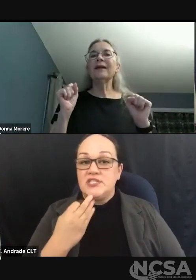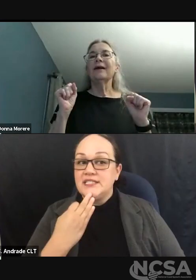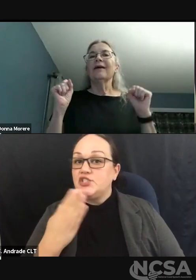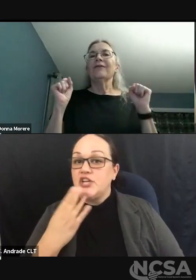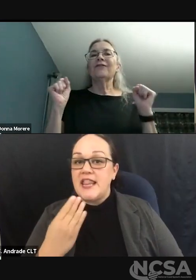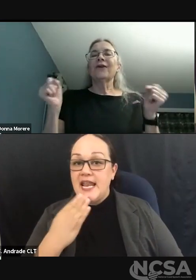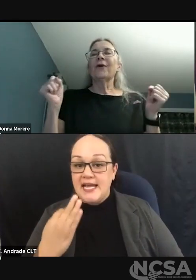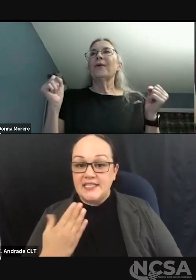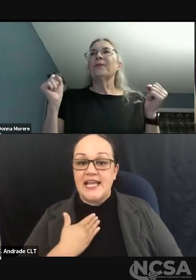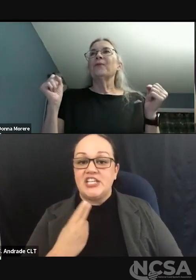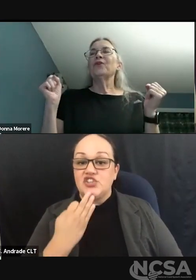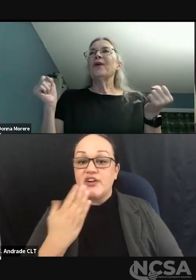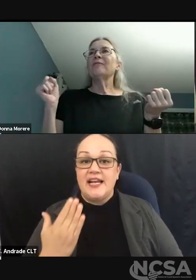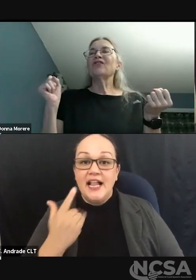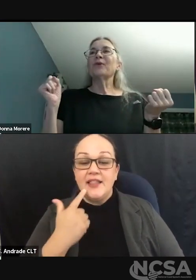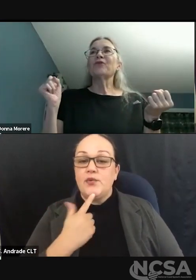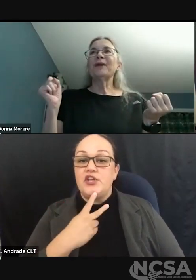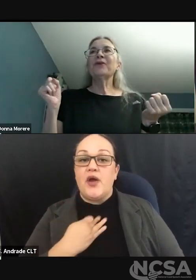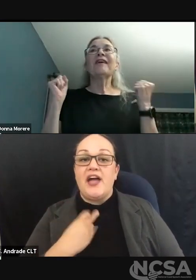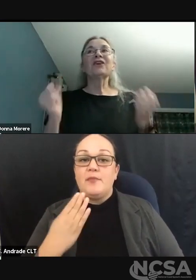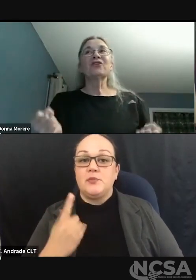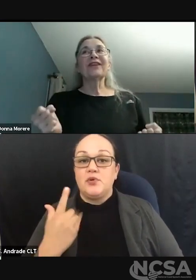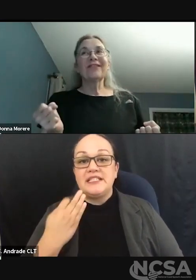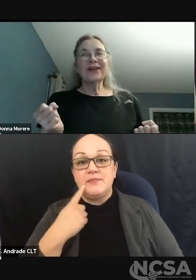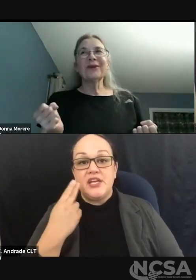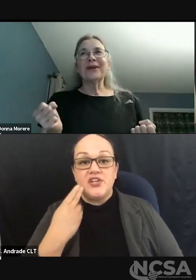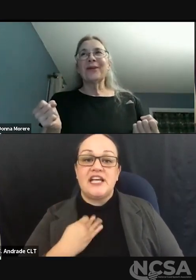When you have multiple speakers having a transliterator,